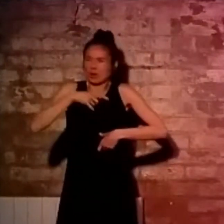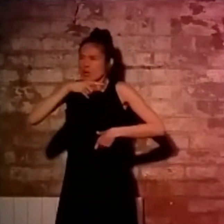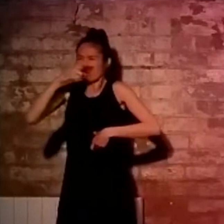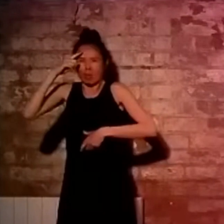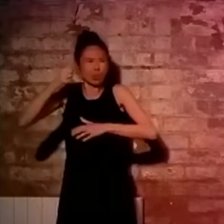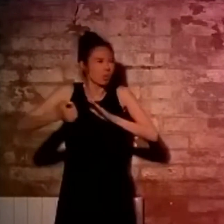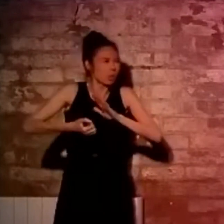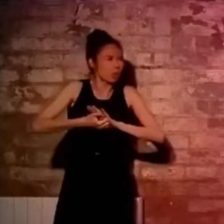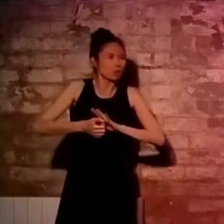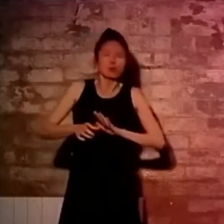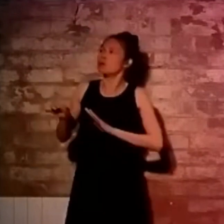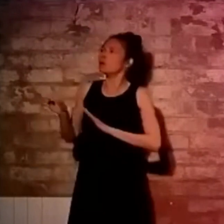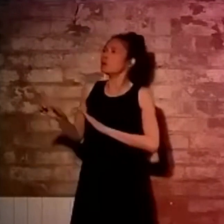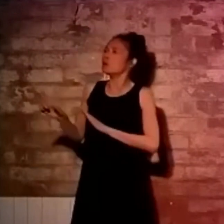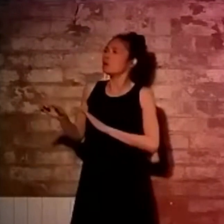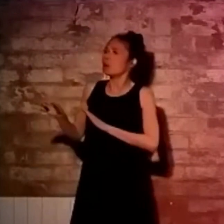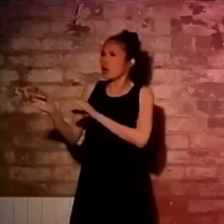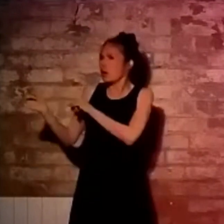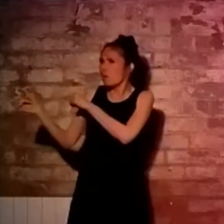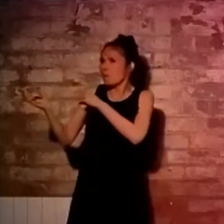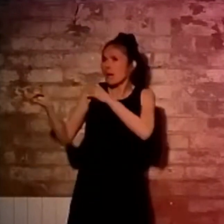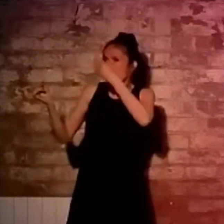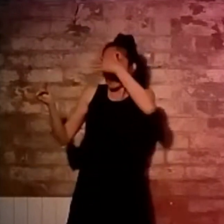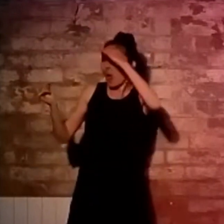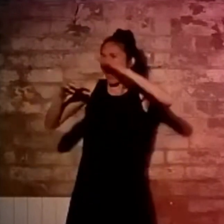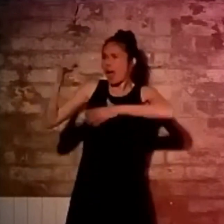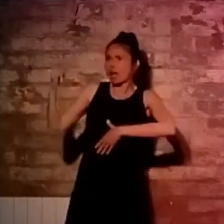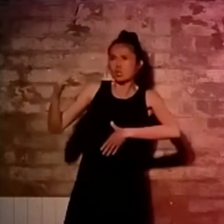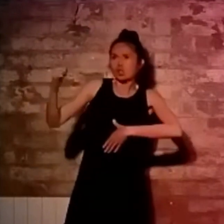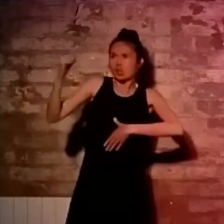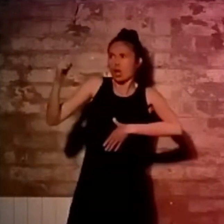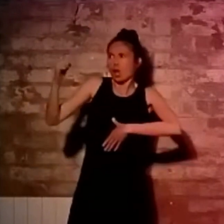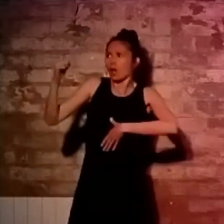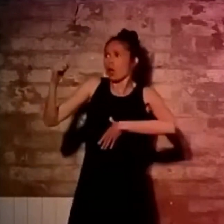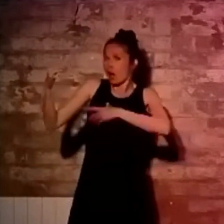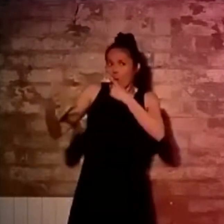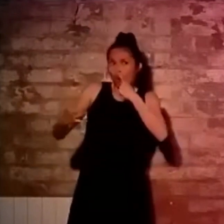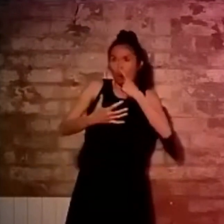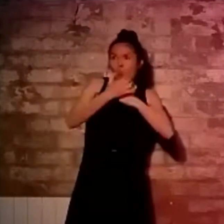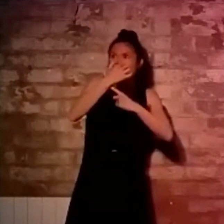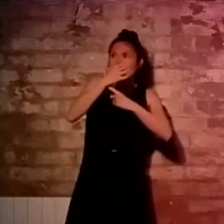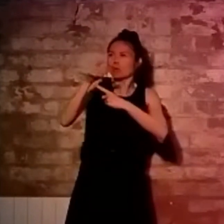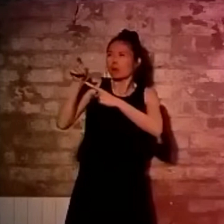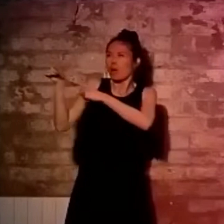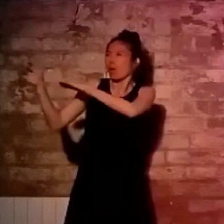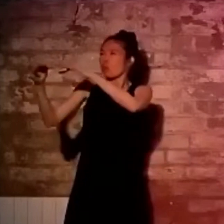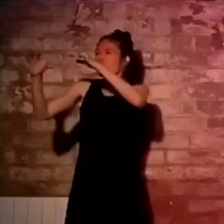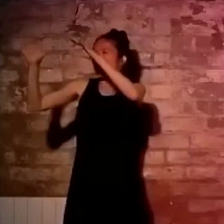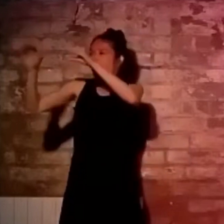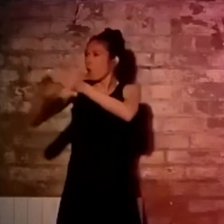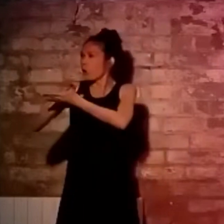Resolve a duel and end the war. So prophet Hector’s ensemble. Would you not fight to save as many men?